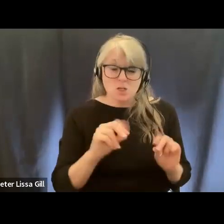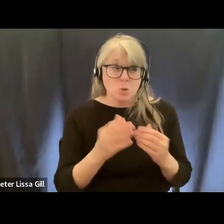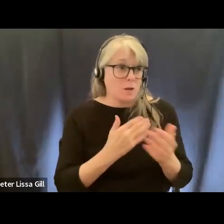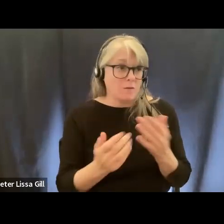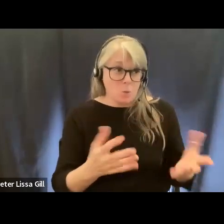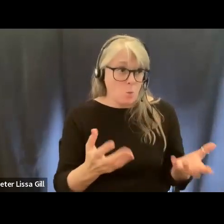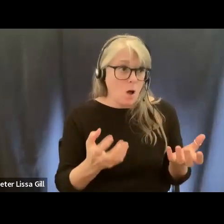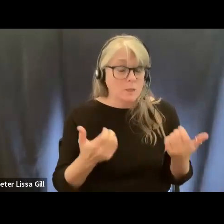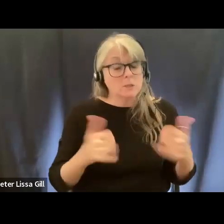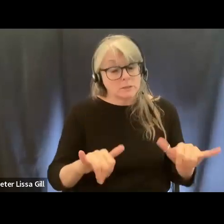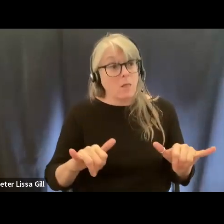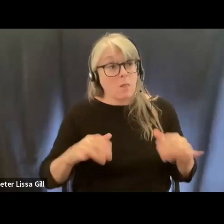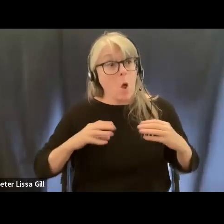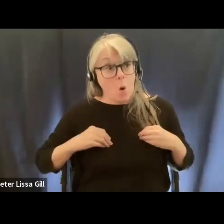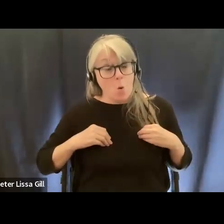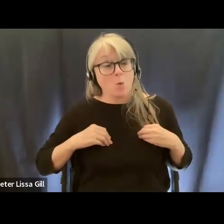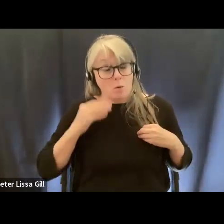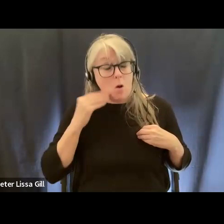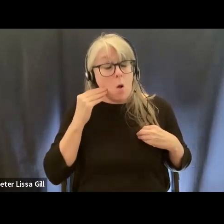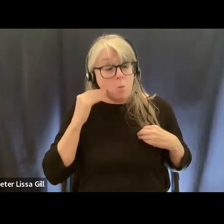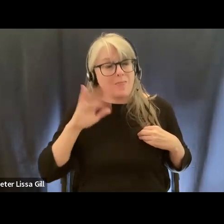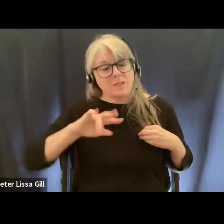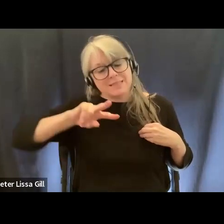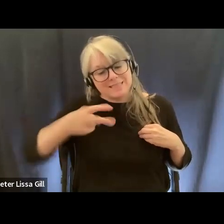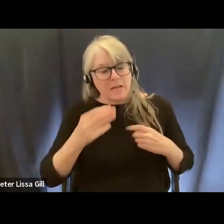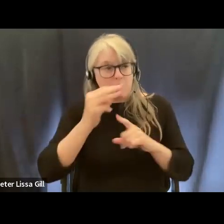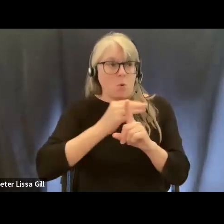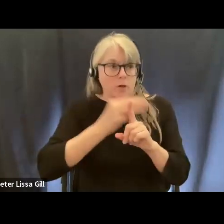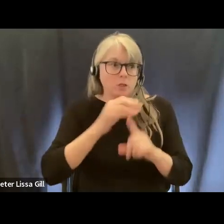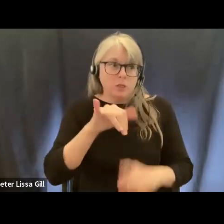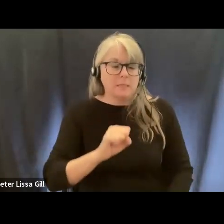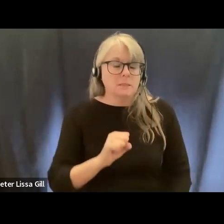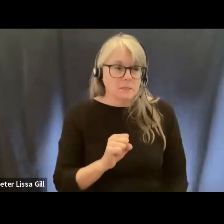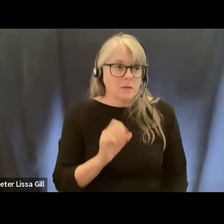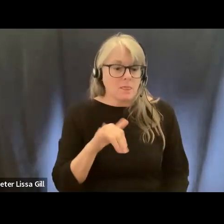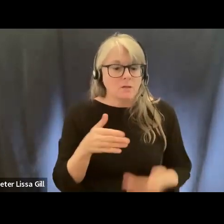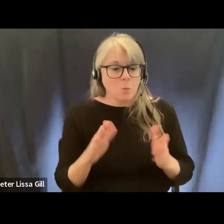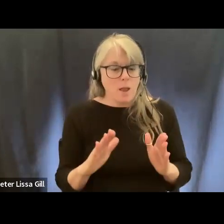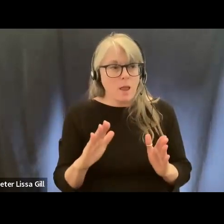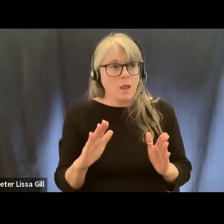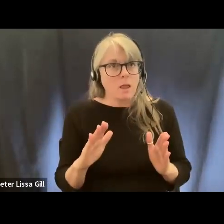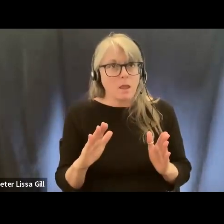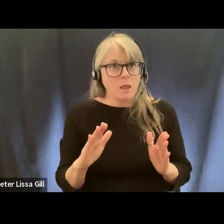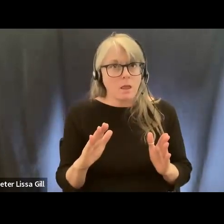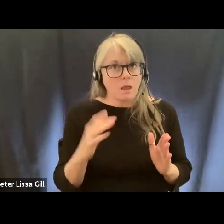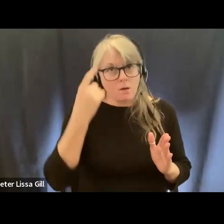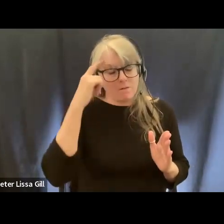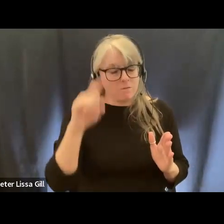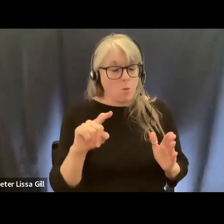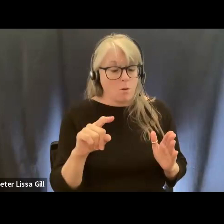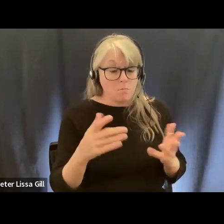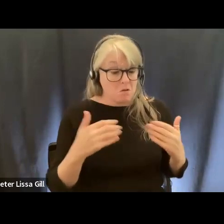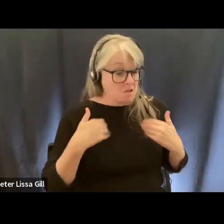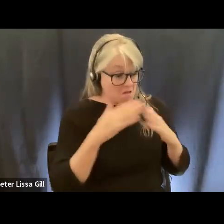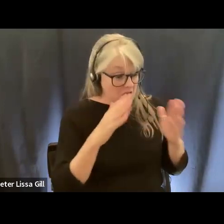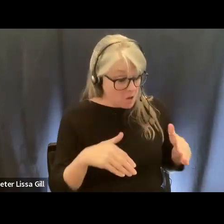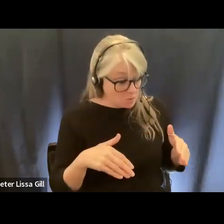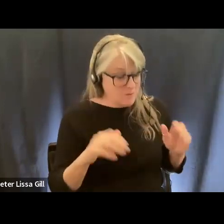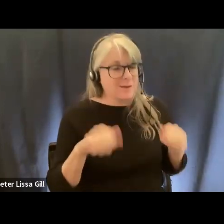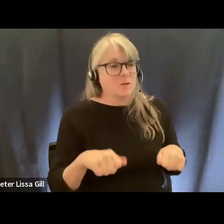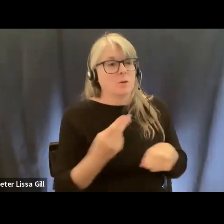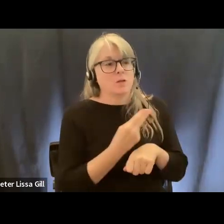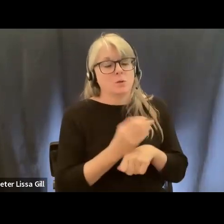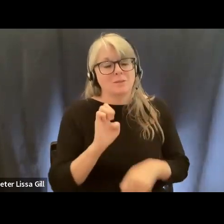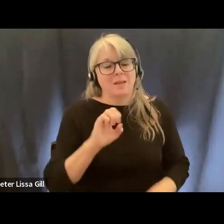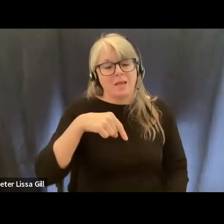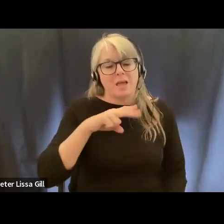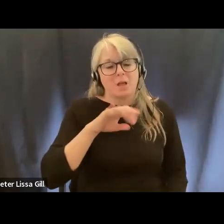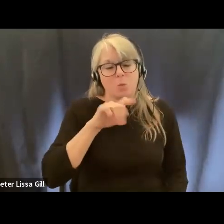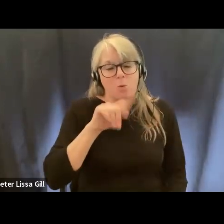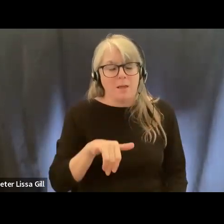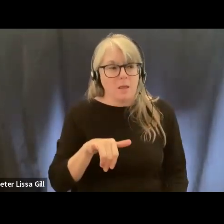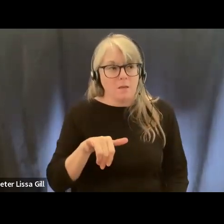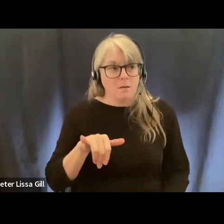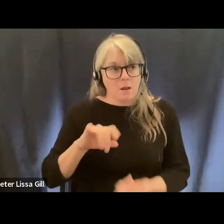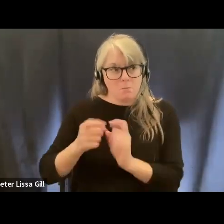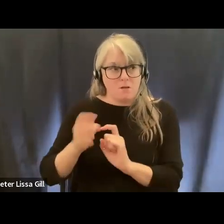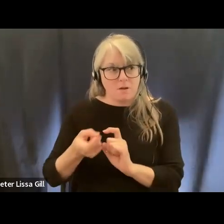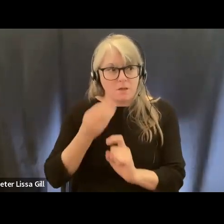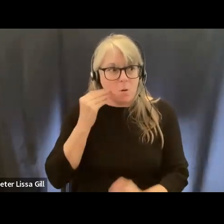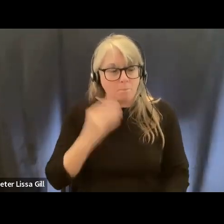It is a second mortgage. So yes. That would be, that's a way for, a current homeowner to tap into their equity to make those modifications.